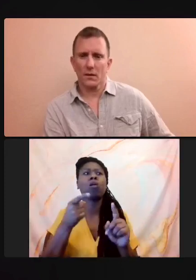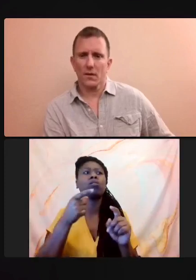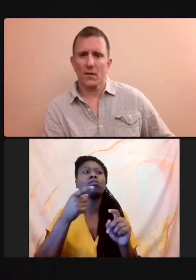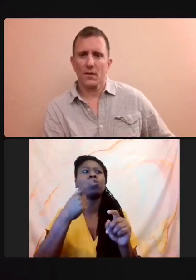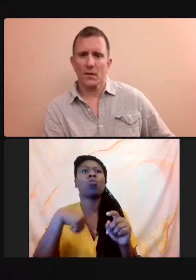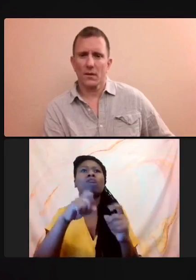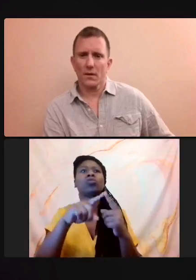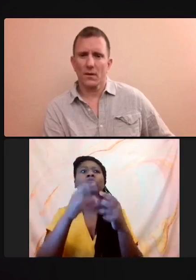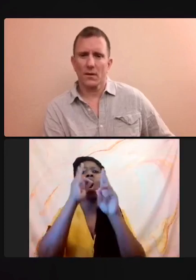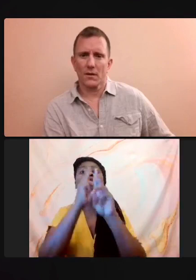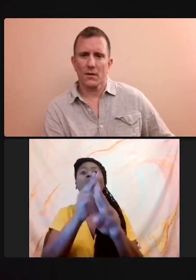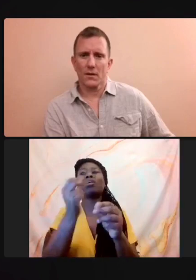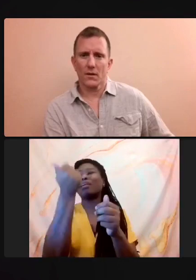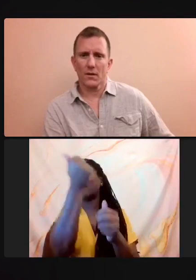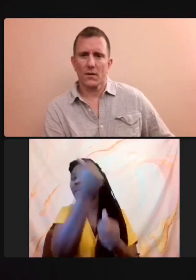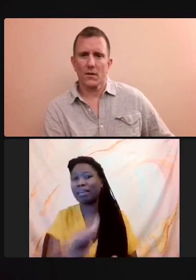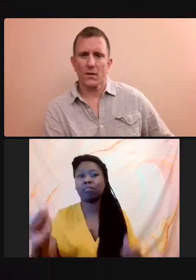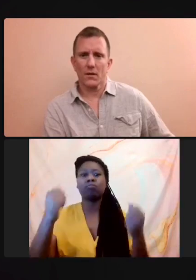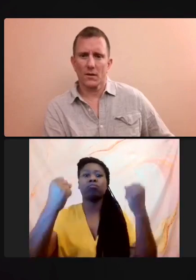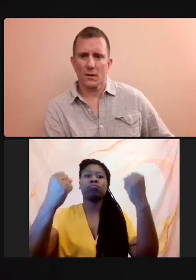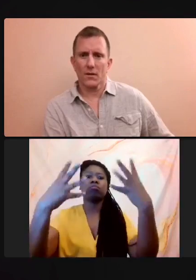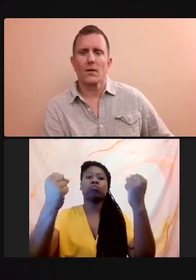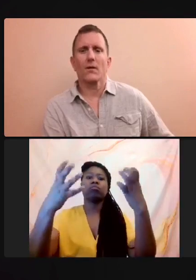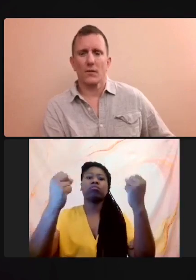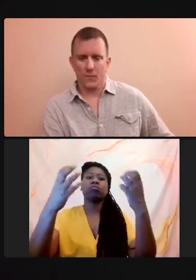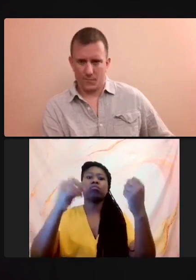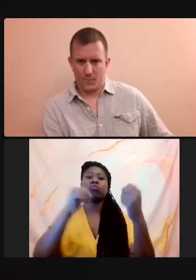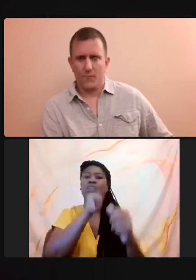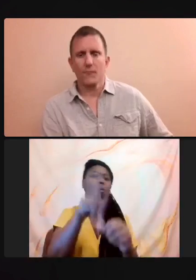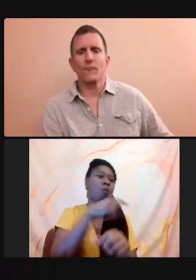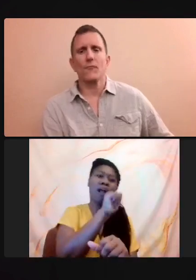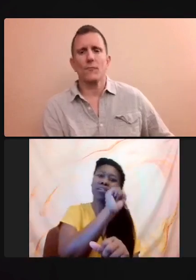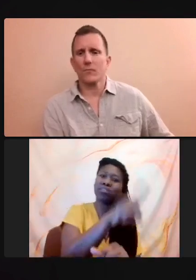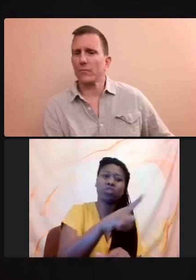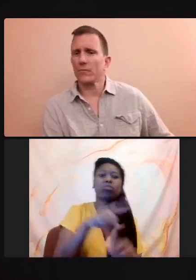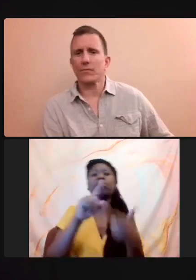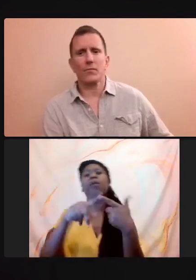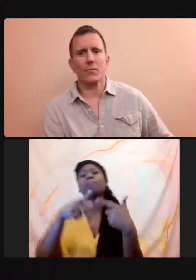of how they know ASL, how they tell jokes, how they know of their history. Right.